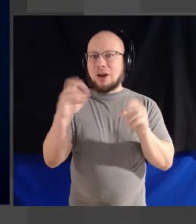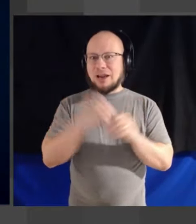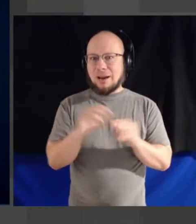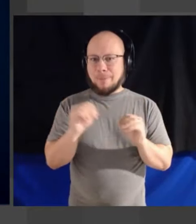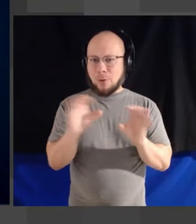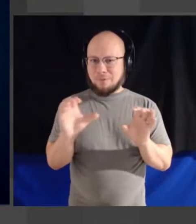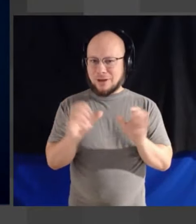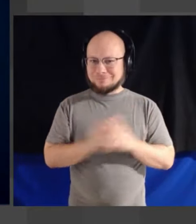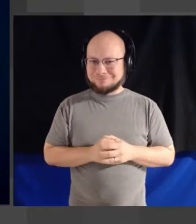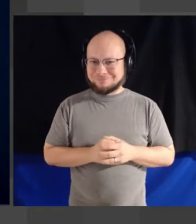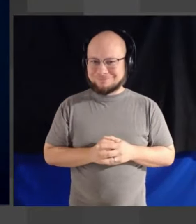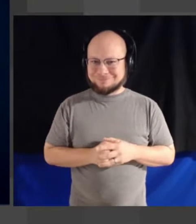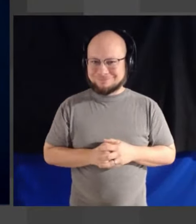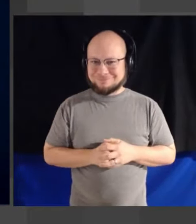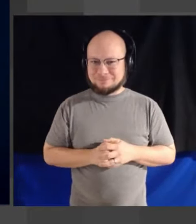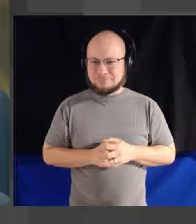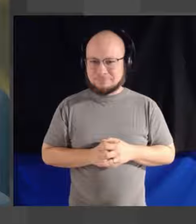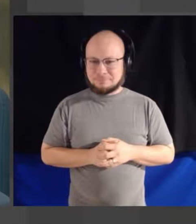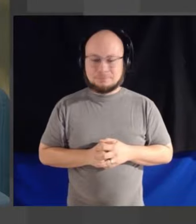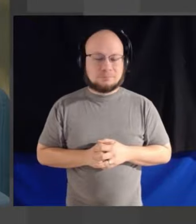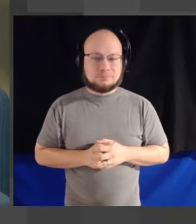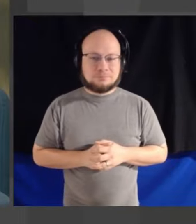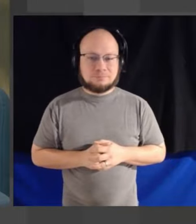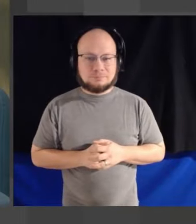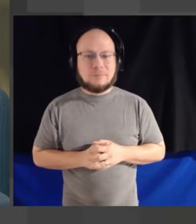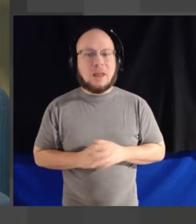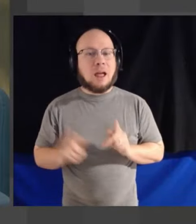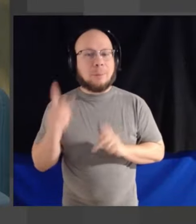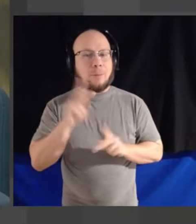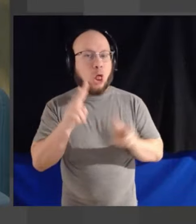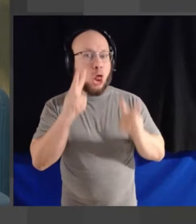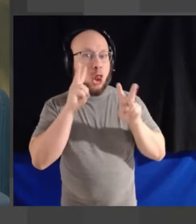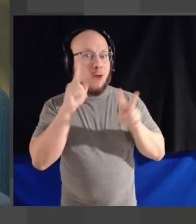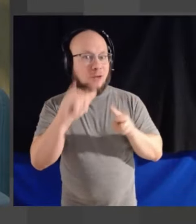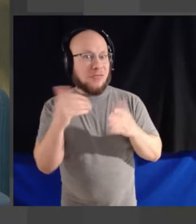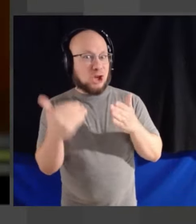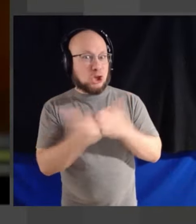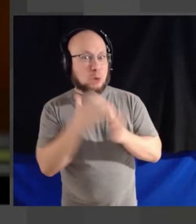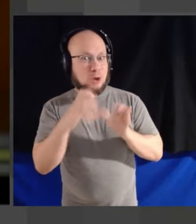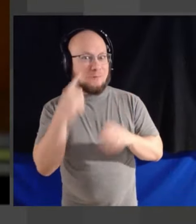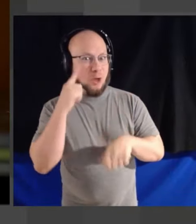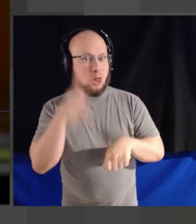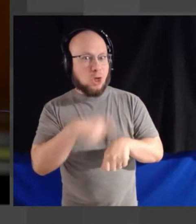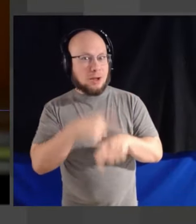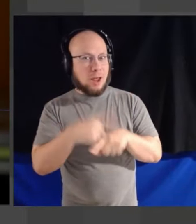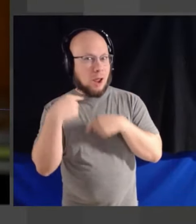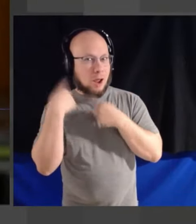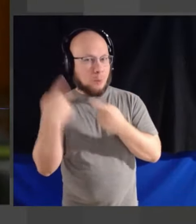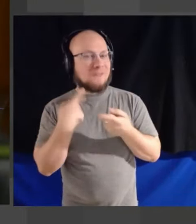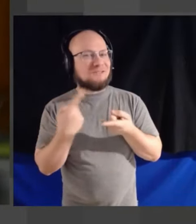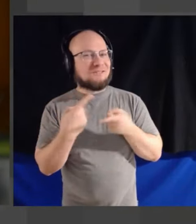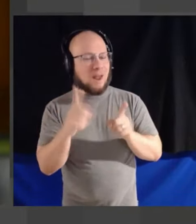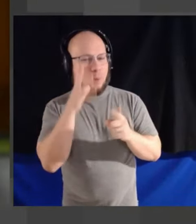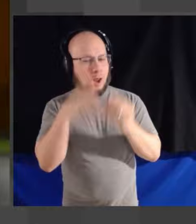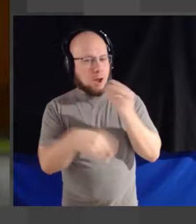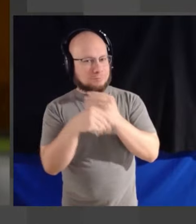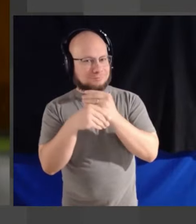MINECRAFT. THIS UPDATE IS INCREDIBLE. PEOPLE HAVE BEEN WAITING FOR